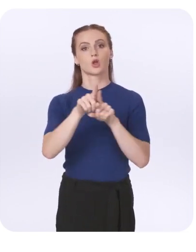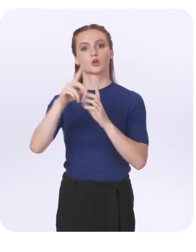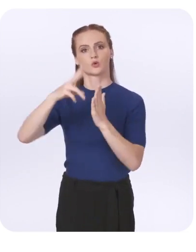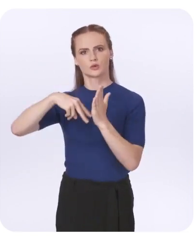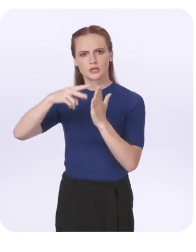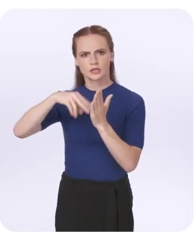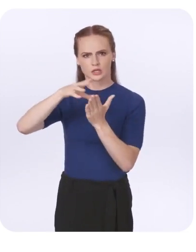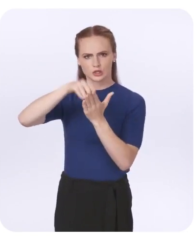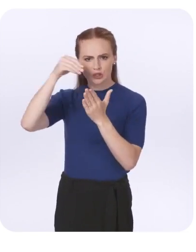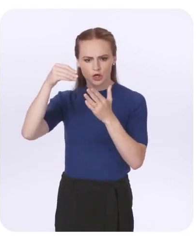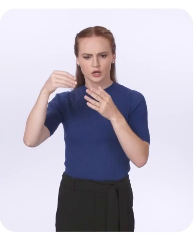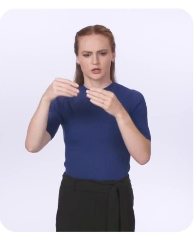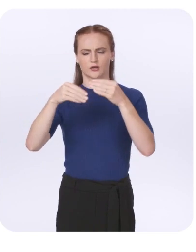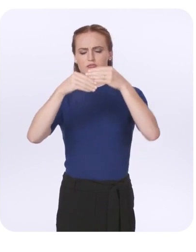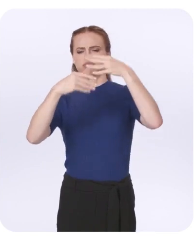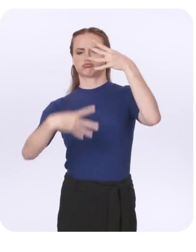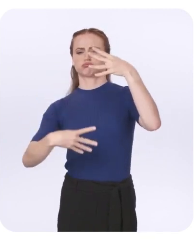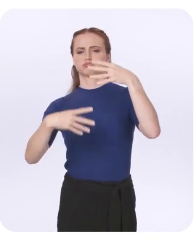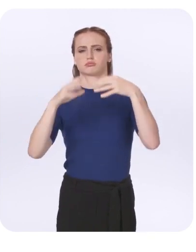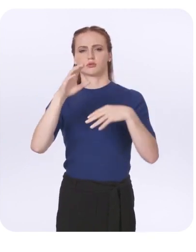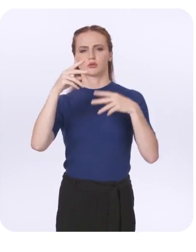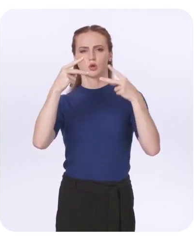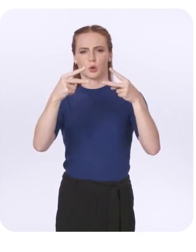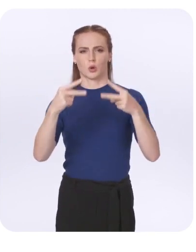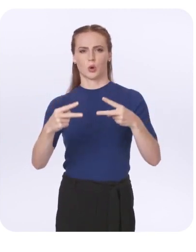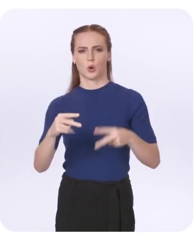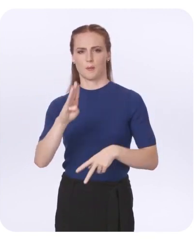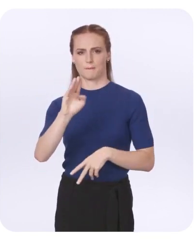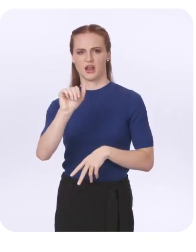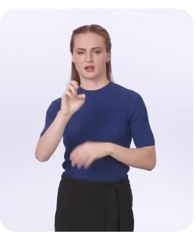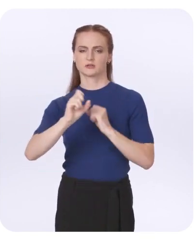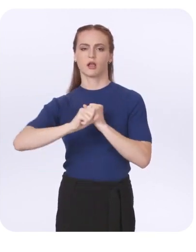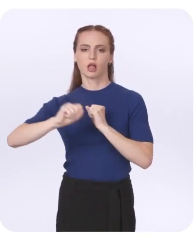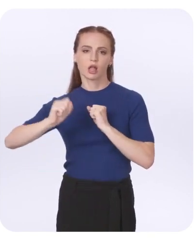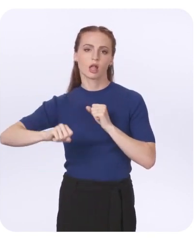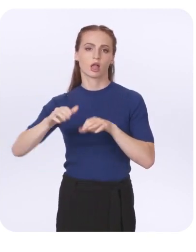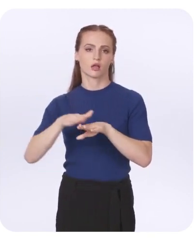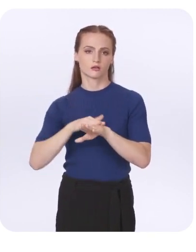whereas a computer is probably pretty good at processing large blocks of text for you